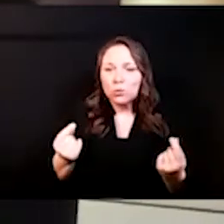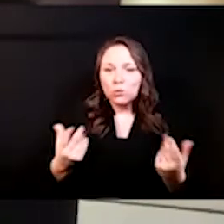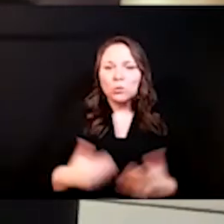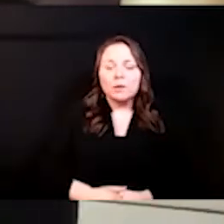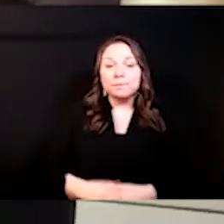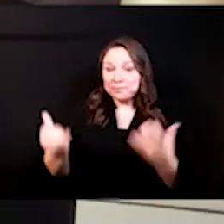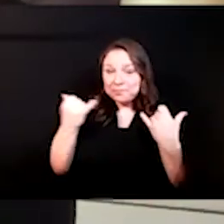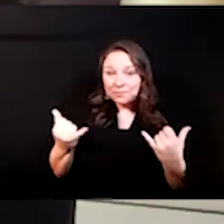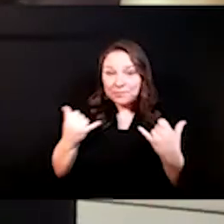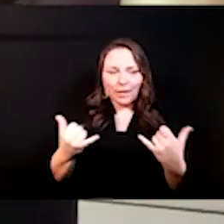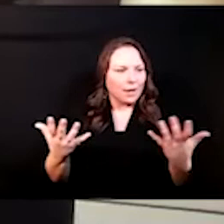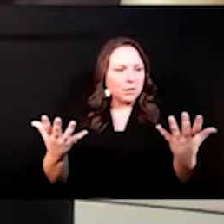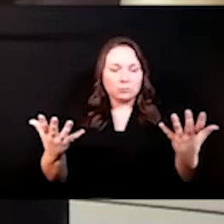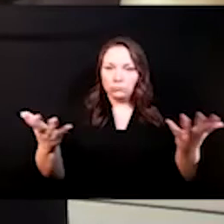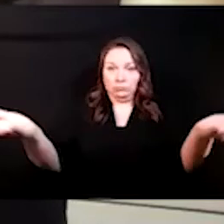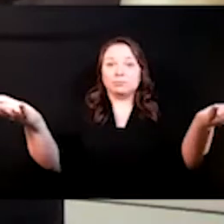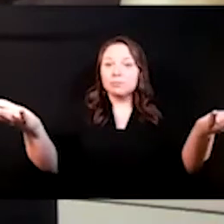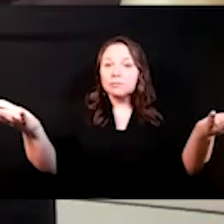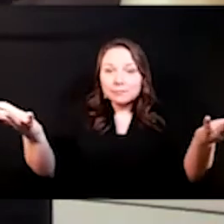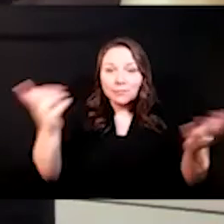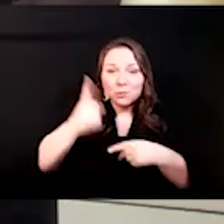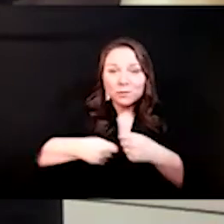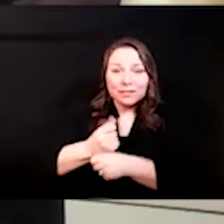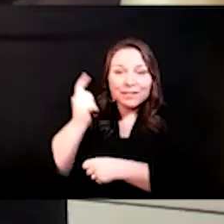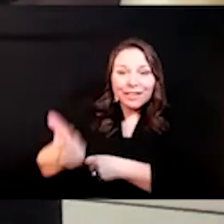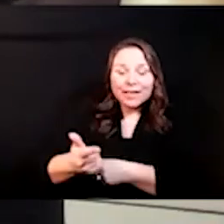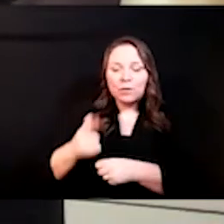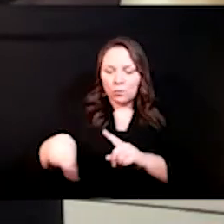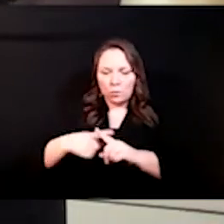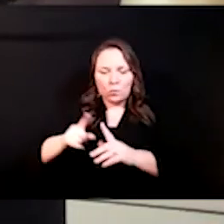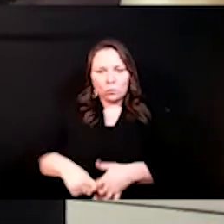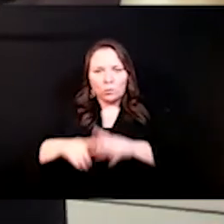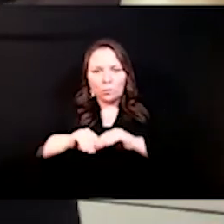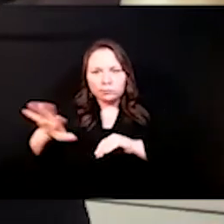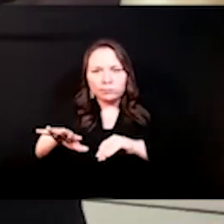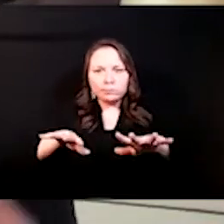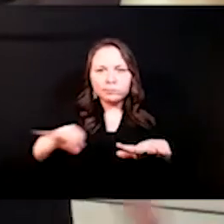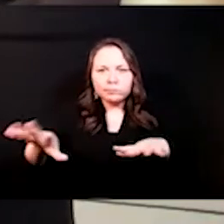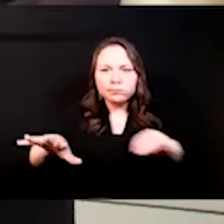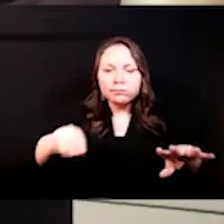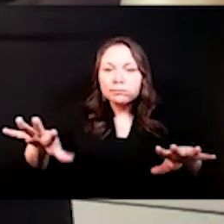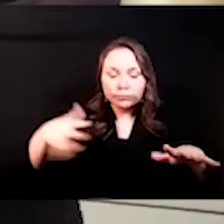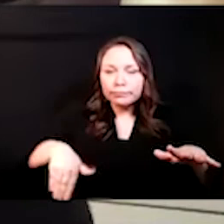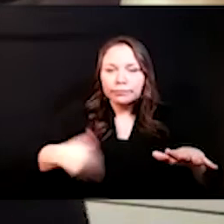HAPPENING ON A DAY TO DAY, AND NOW HERE WE ARE AND AS IT BEGAN TO SPREAD, I'M SURE THAT ALSO CHANGED WHAT YOU WERE